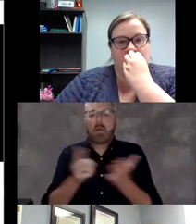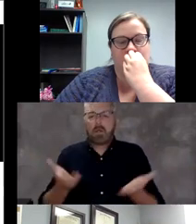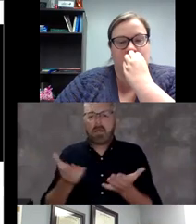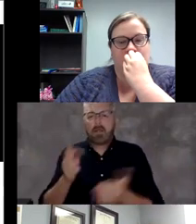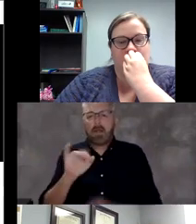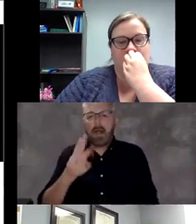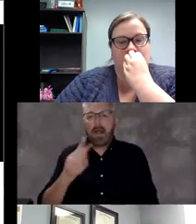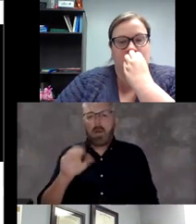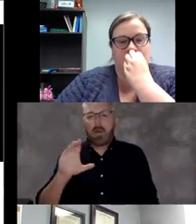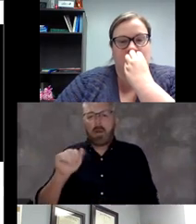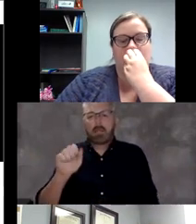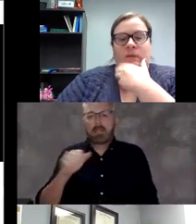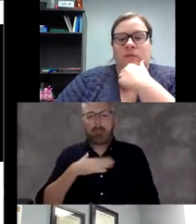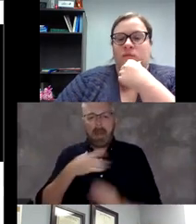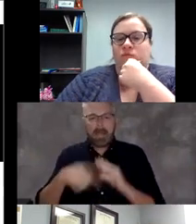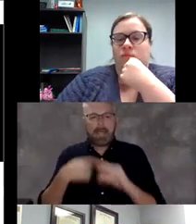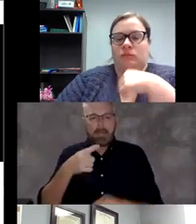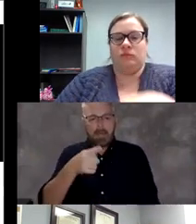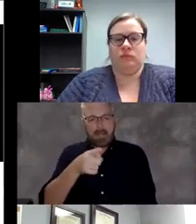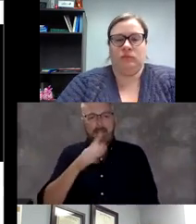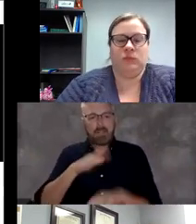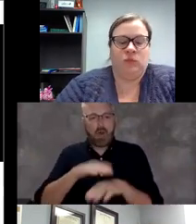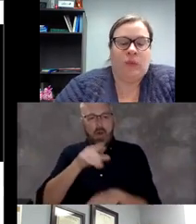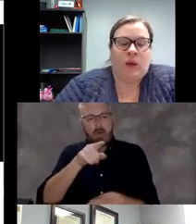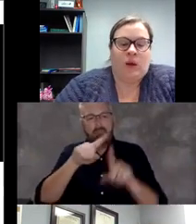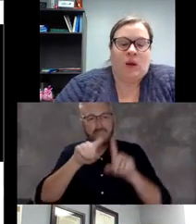MY EMAIL ADDRESS, ATTORNEY@IOWACASA.ORG IS ON